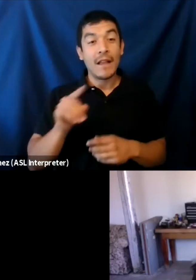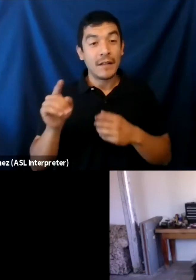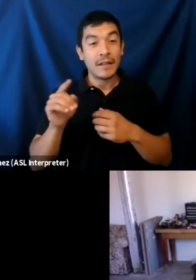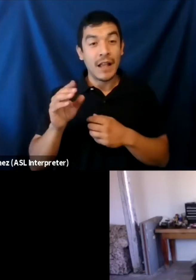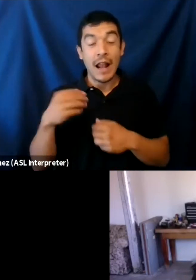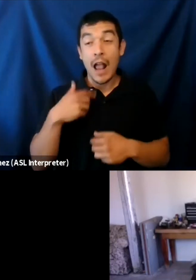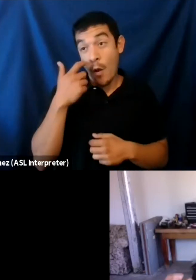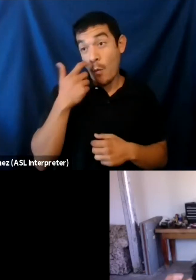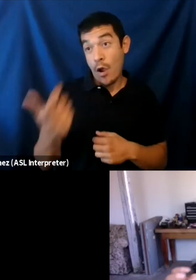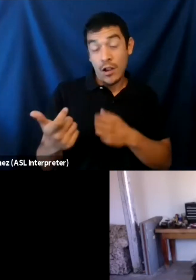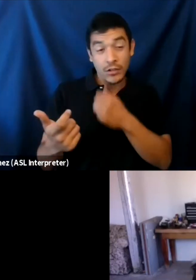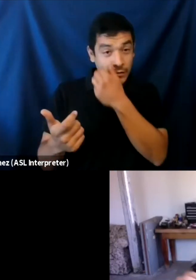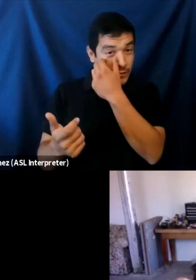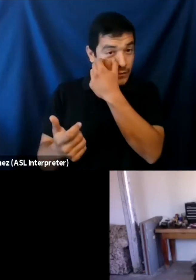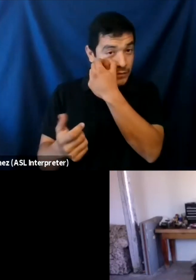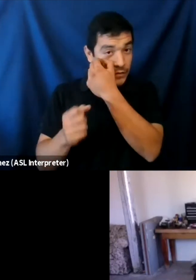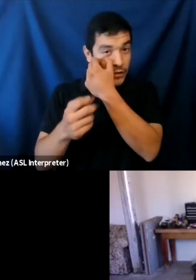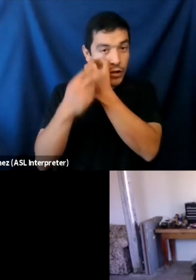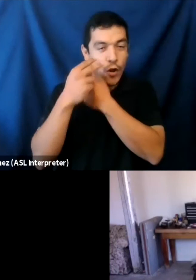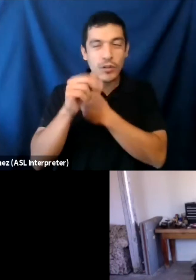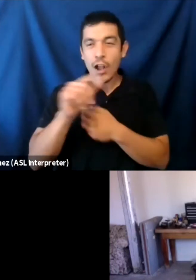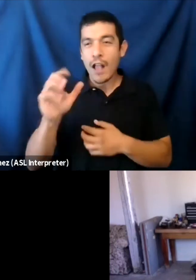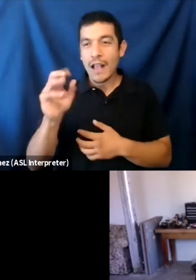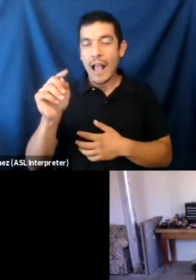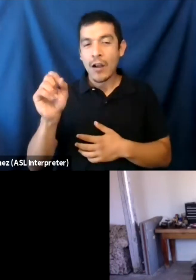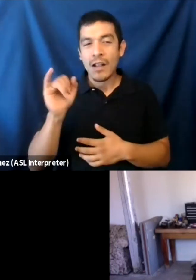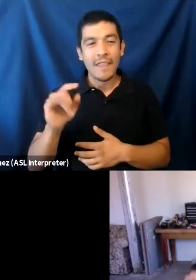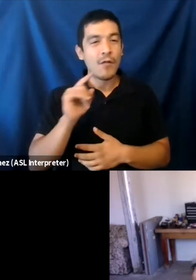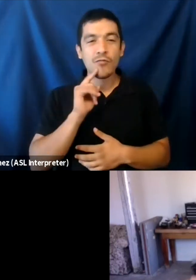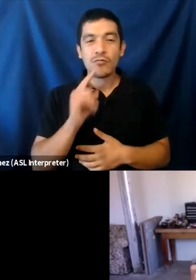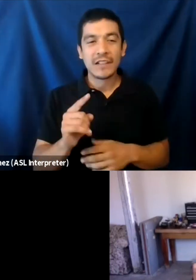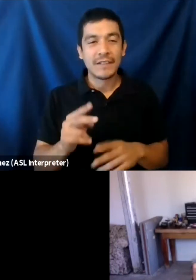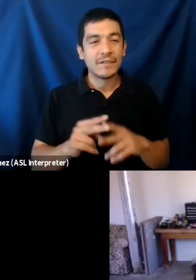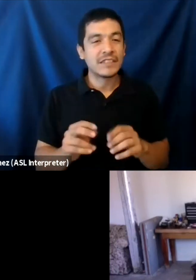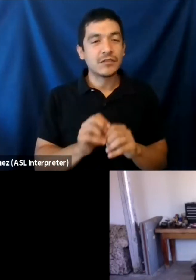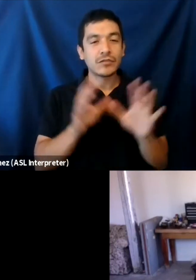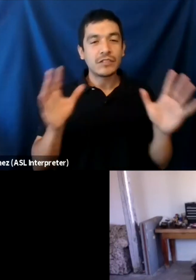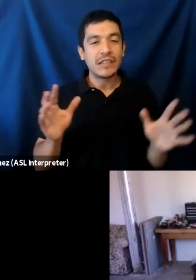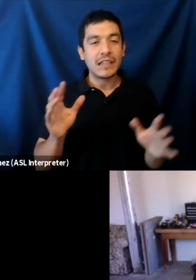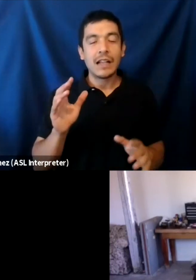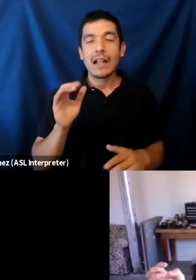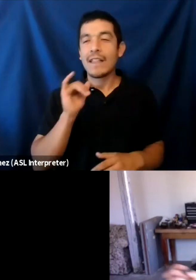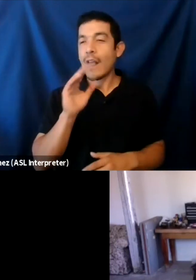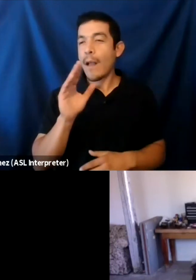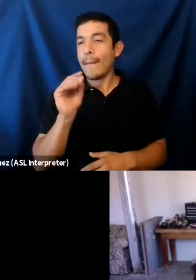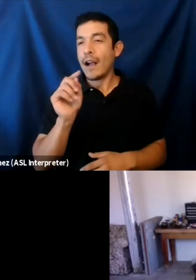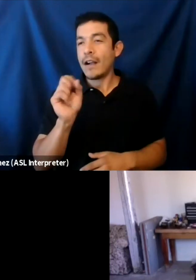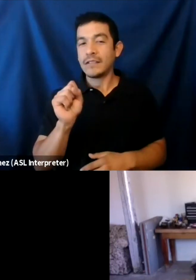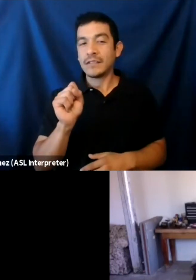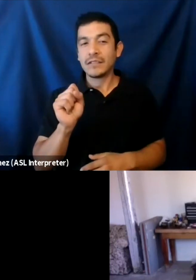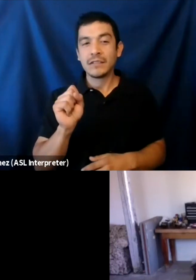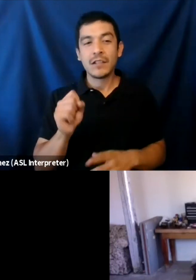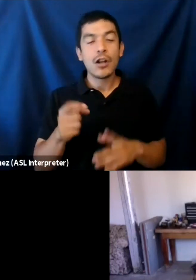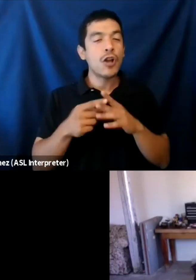It was all these, you could see all these accounts that were just very clearly automated actors just started re-tweeting the film